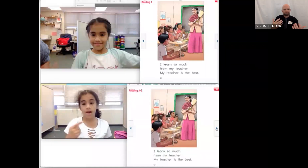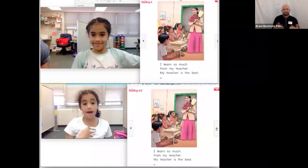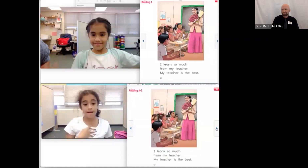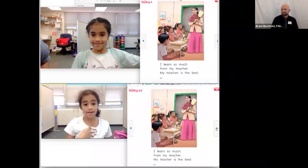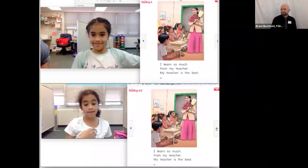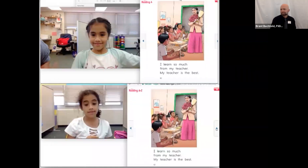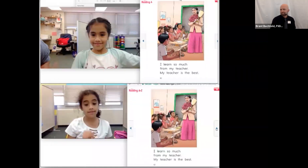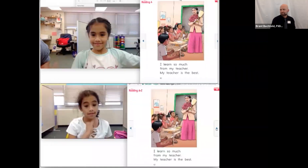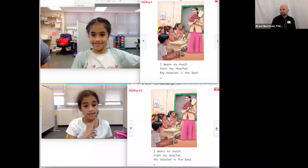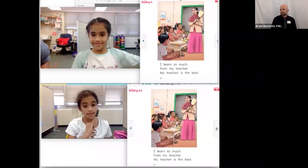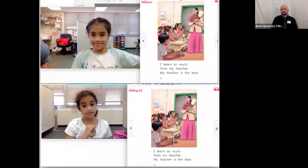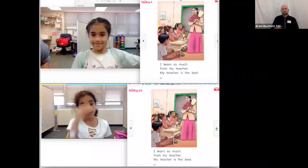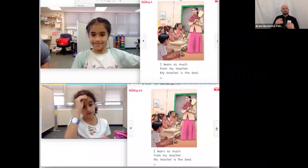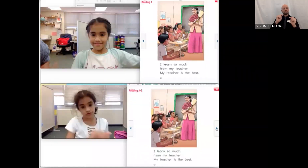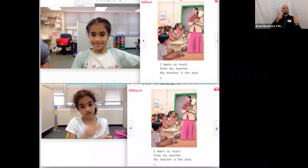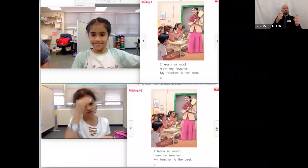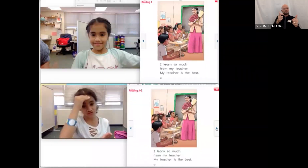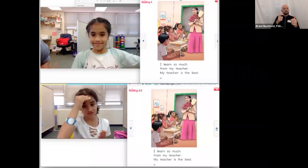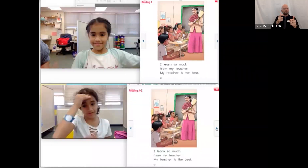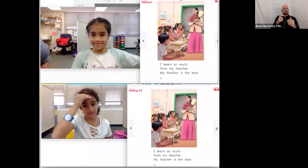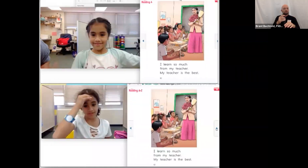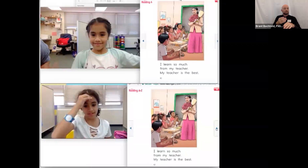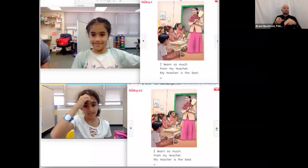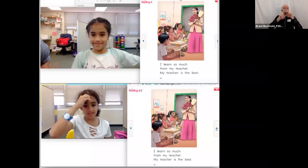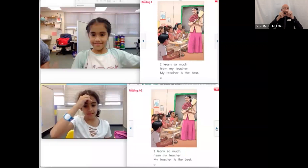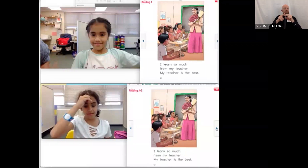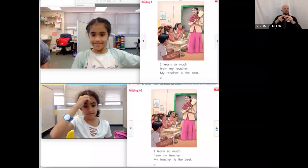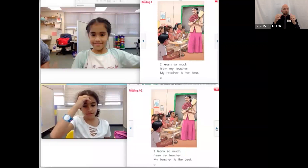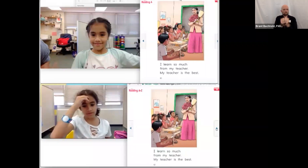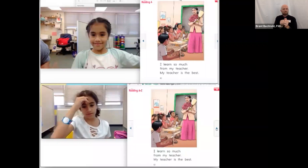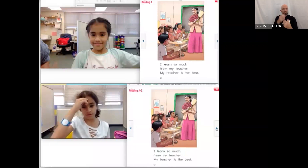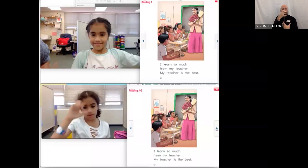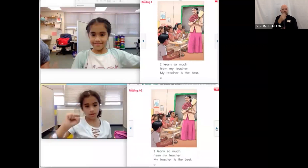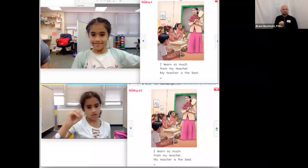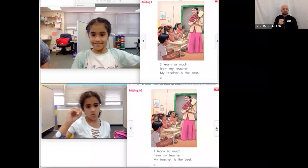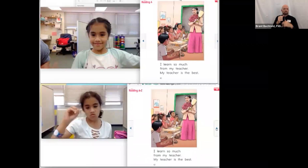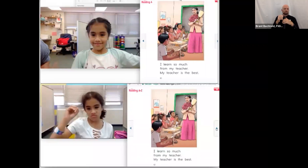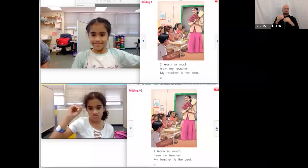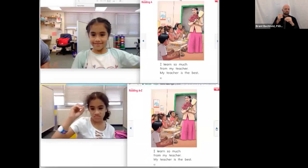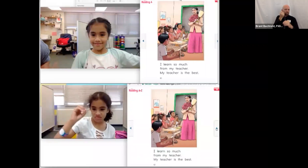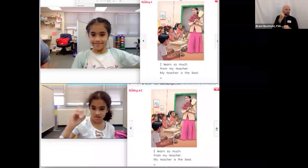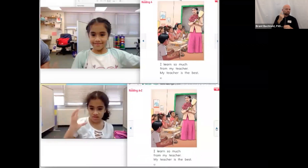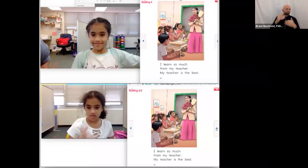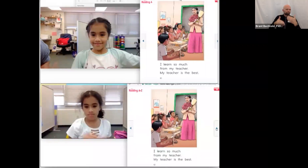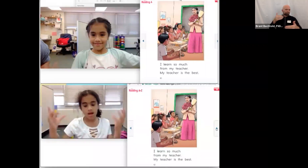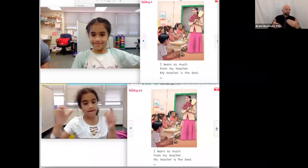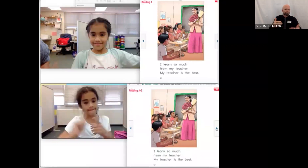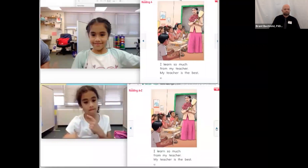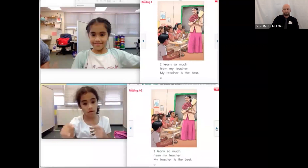She hadn't caught up yet. The speed increased with confidence and comprehension.